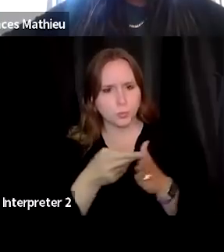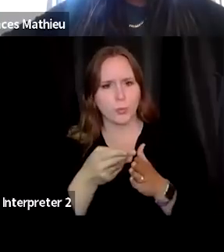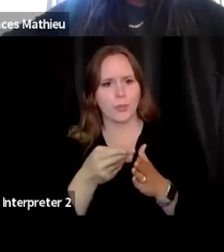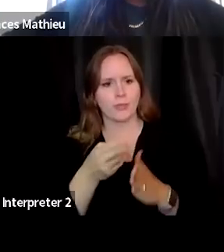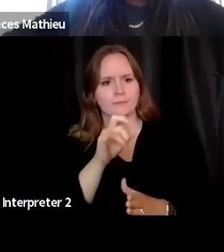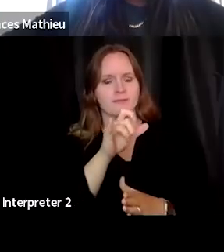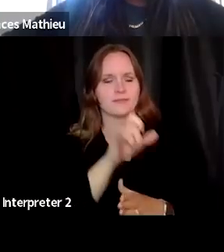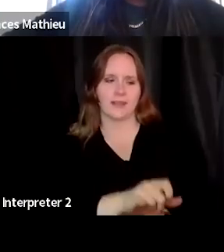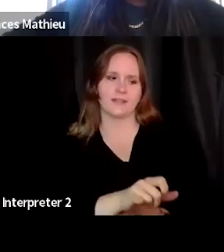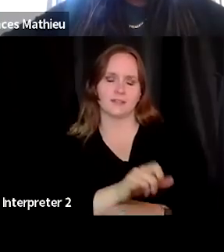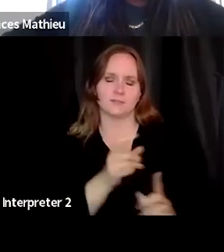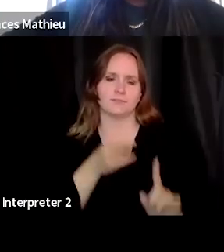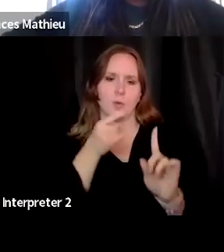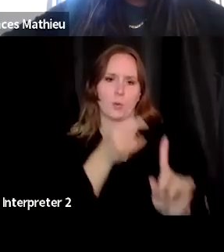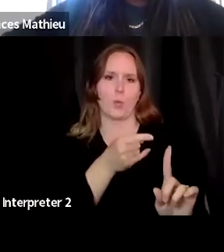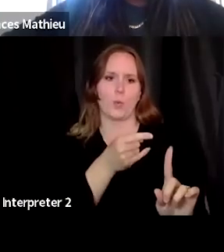to go in these clinical interactions.